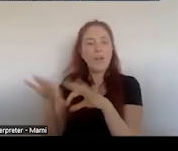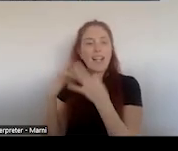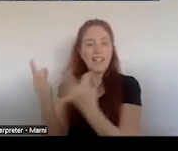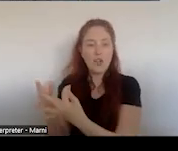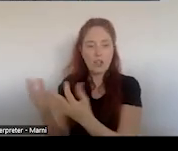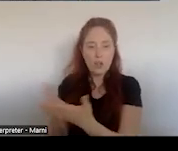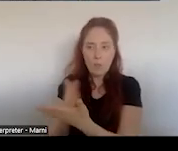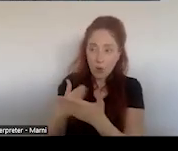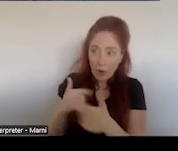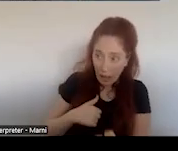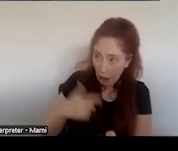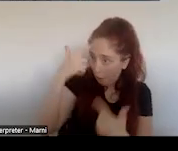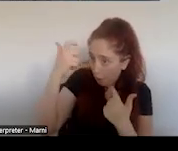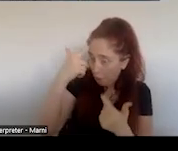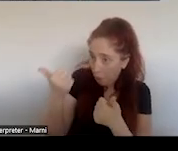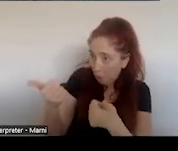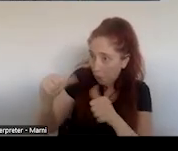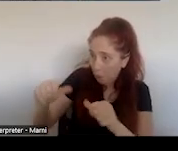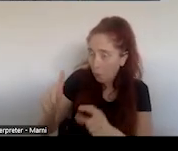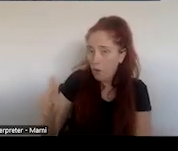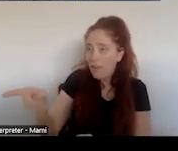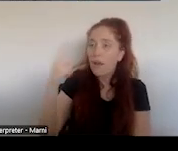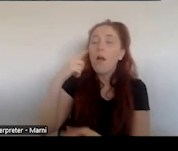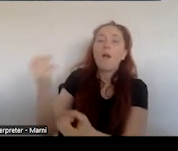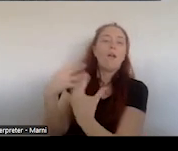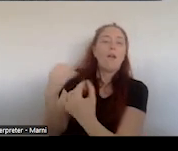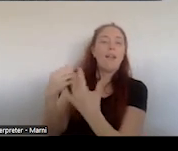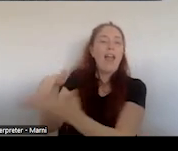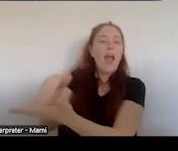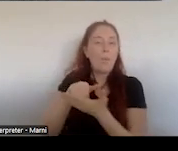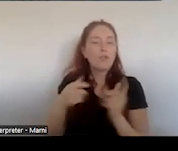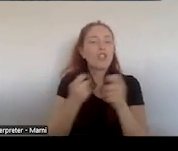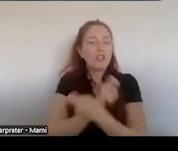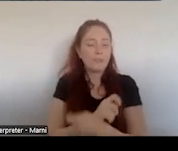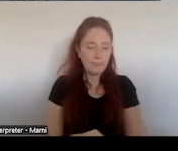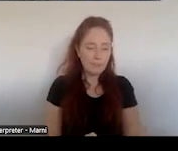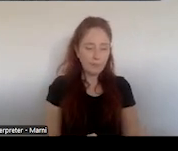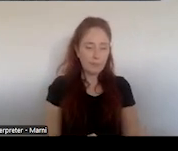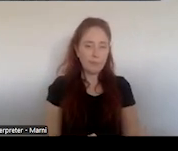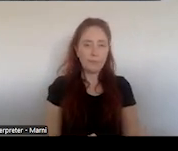requirements of those people involved. The pilot will be delivered by Office